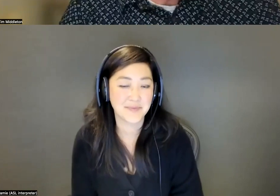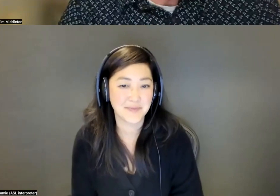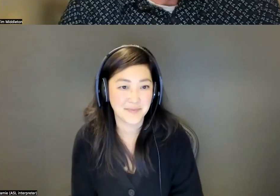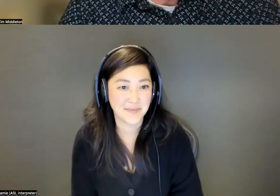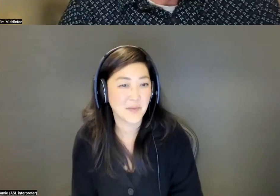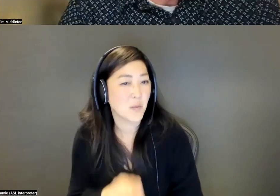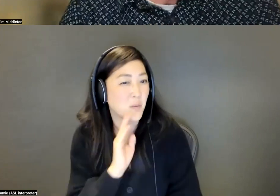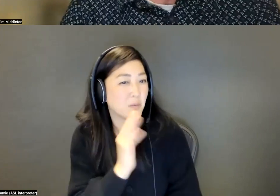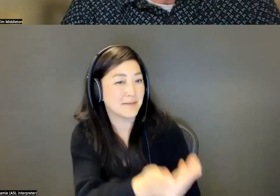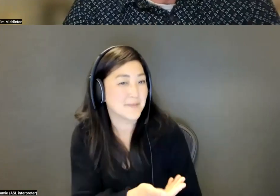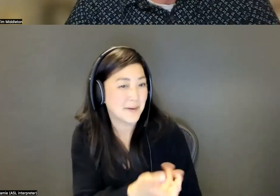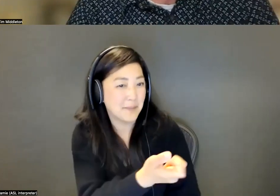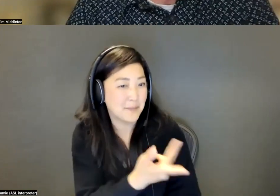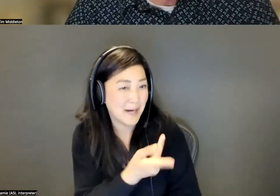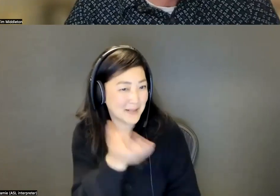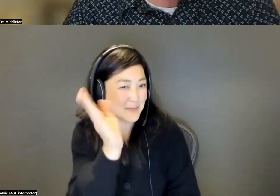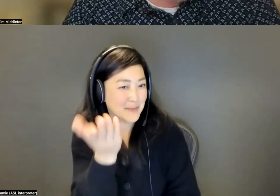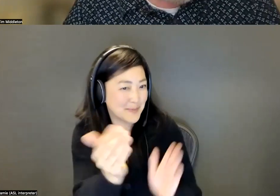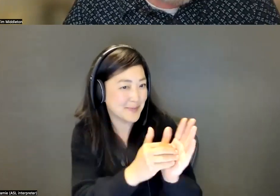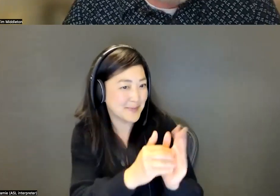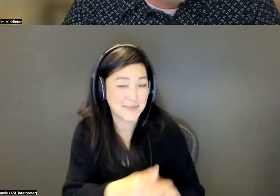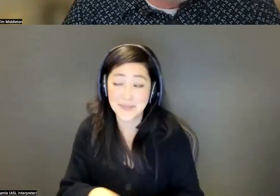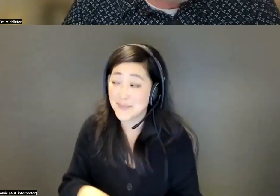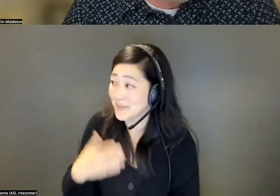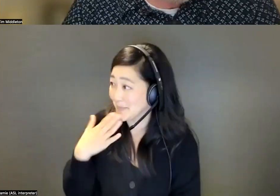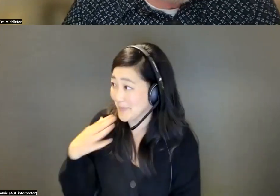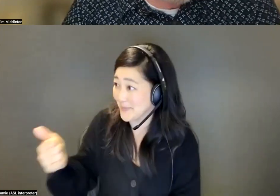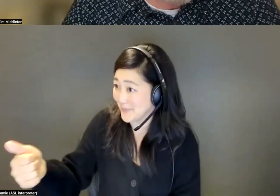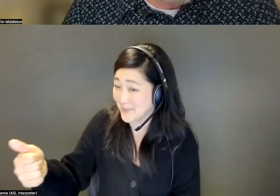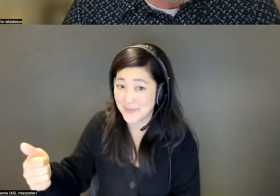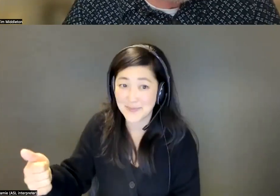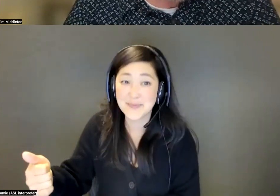Kieron: Yes. Perhaps with a group of my other book sellers.